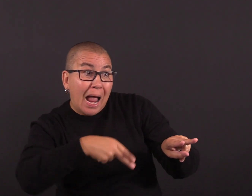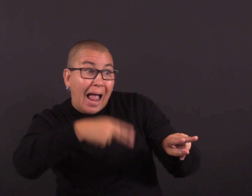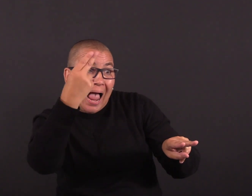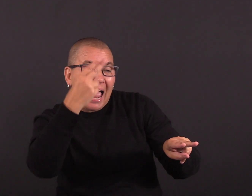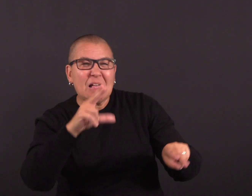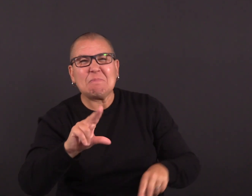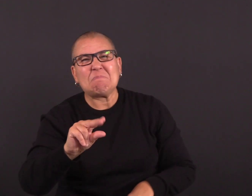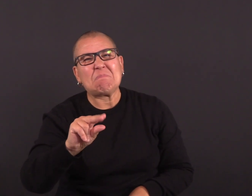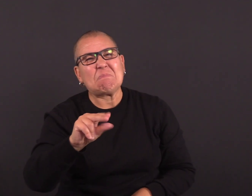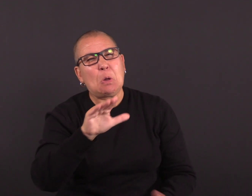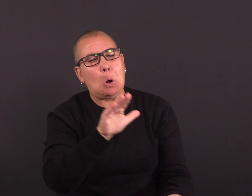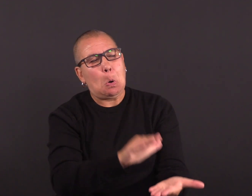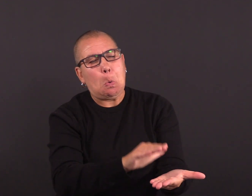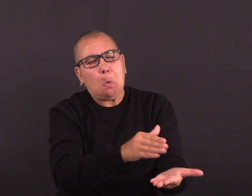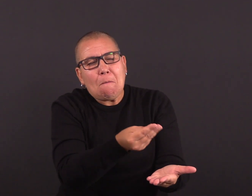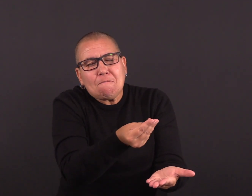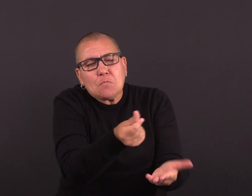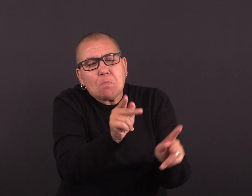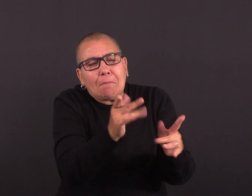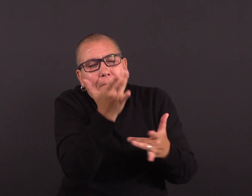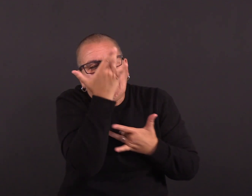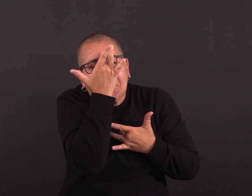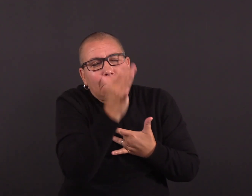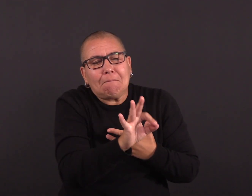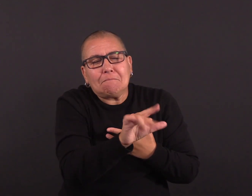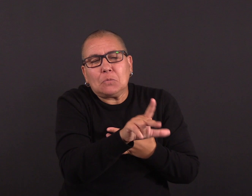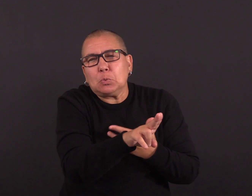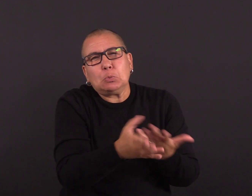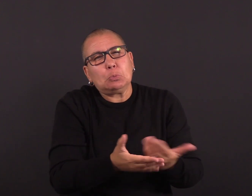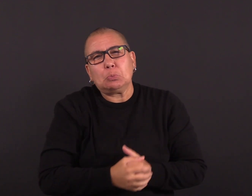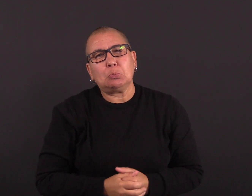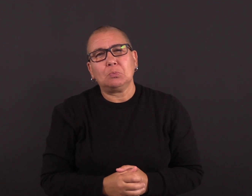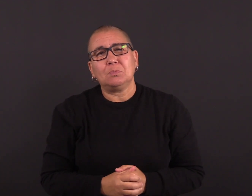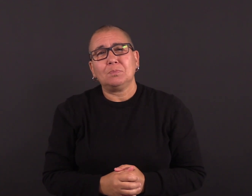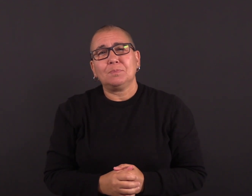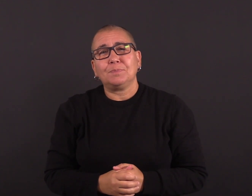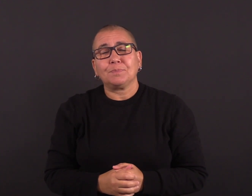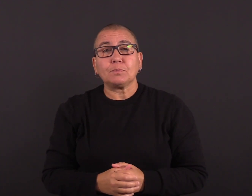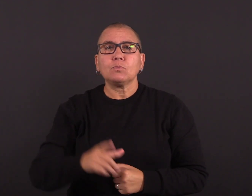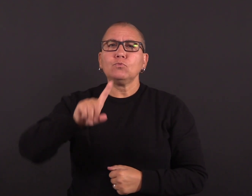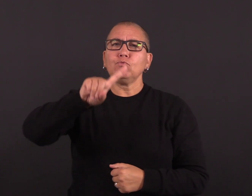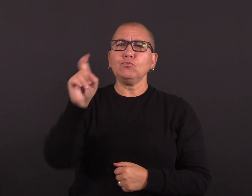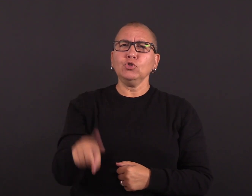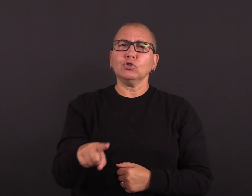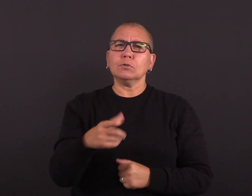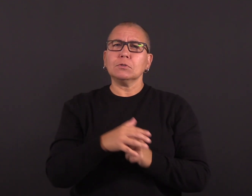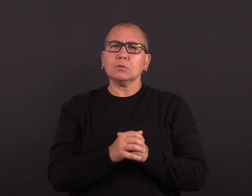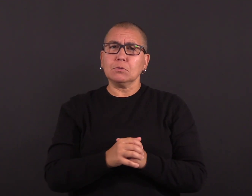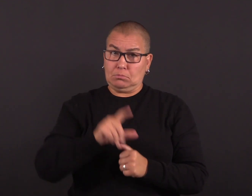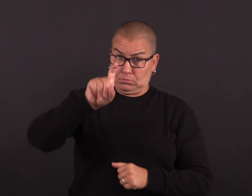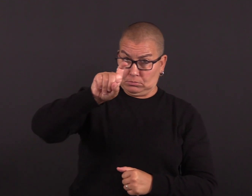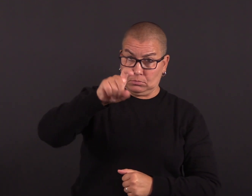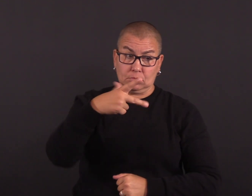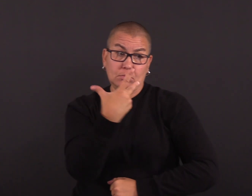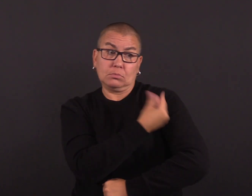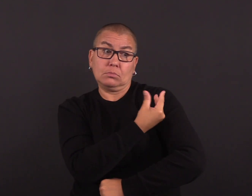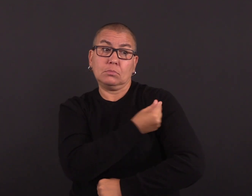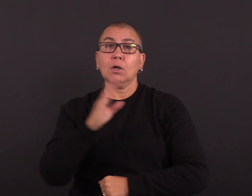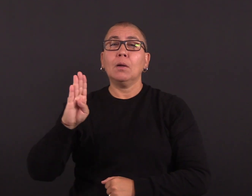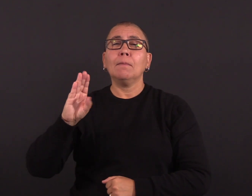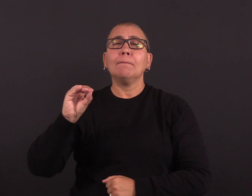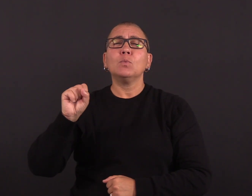doses of the new vaccine whether as a booster or as a first-time COVID shot.